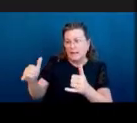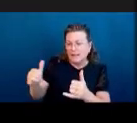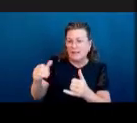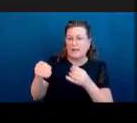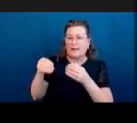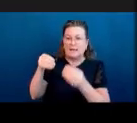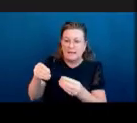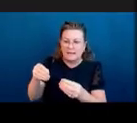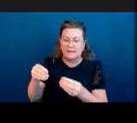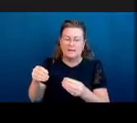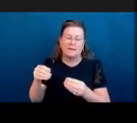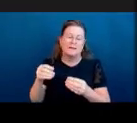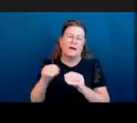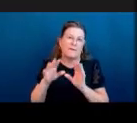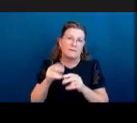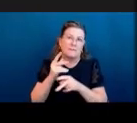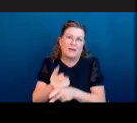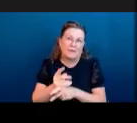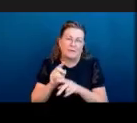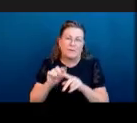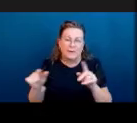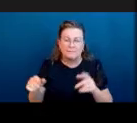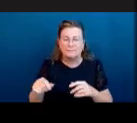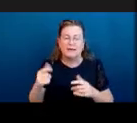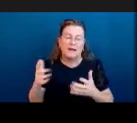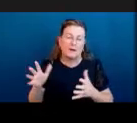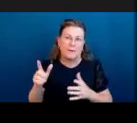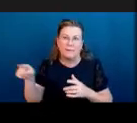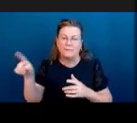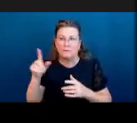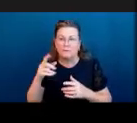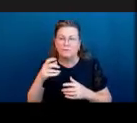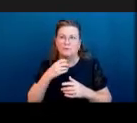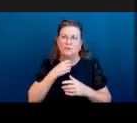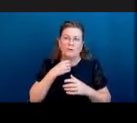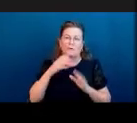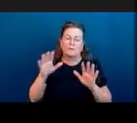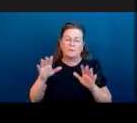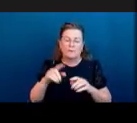don't want you know anything to we don't need any choking. But